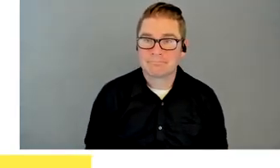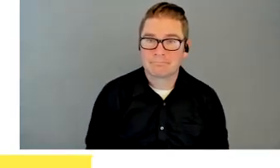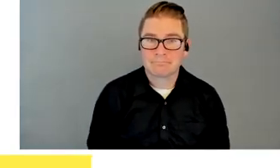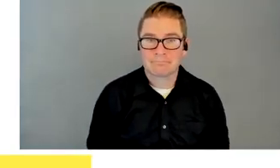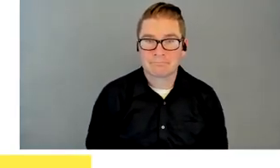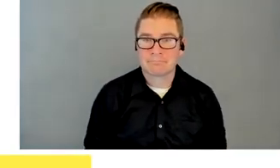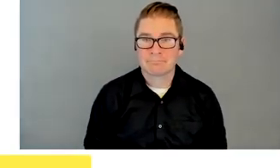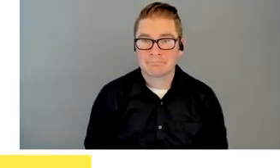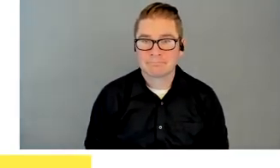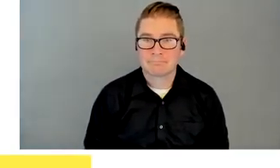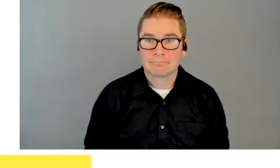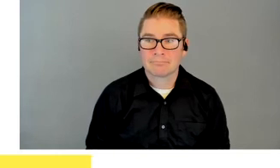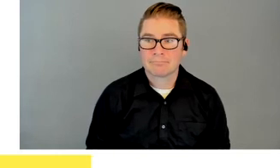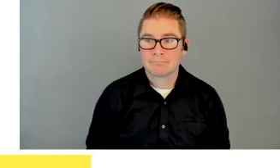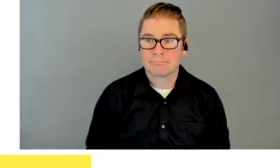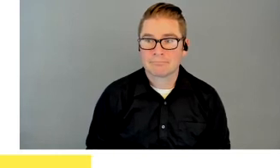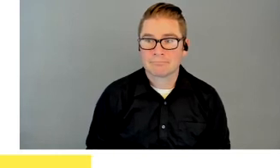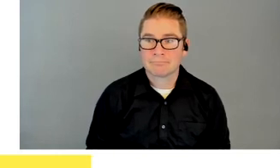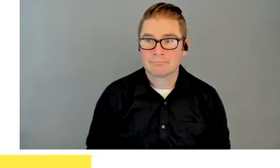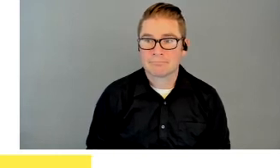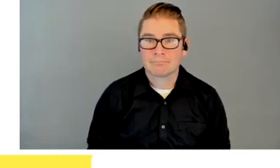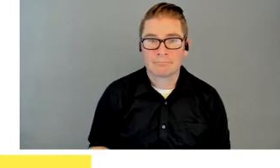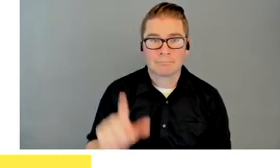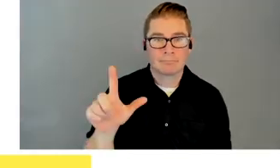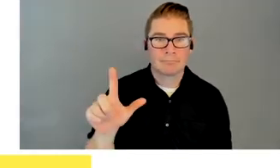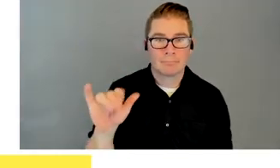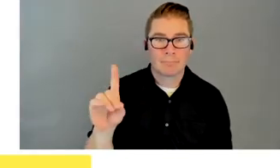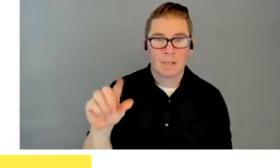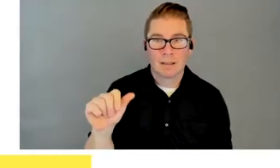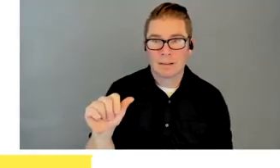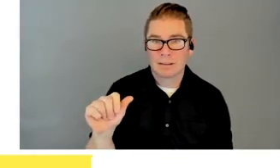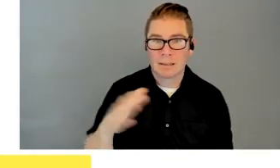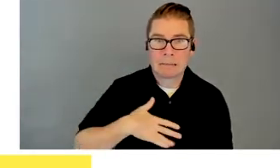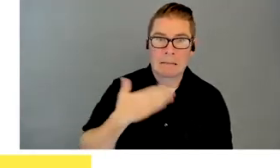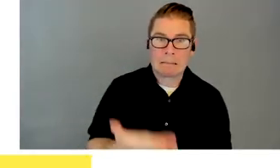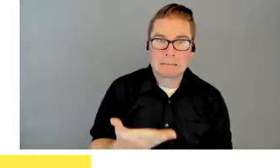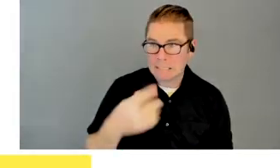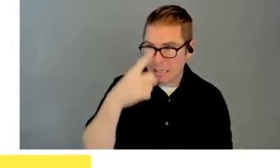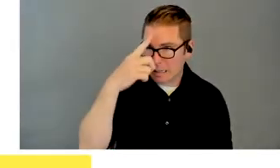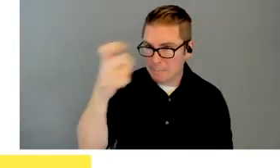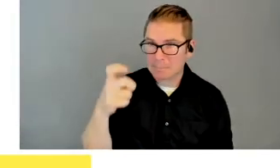people are getting upset because they have to go and they're going to miss out on their smoothies by everybody.